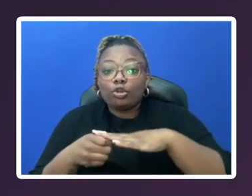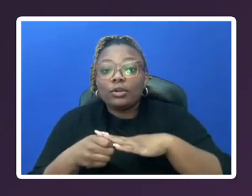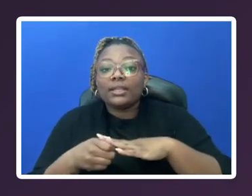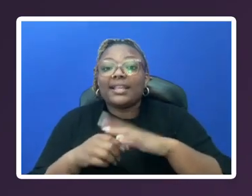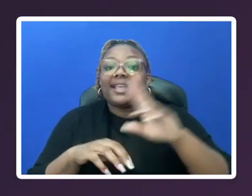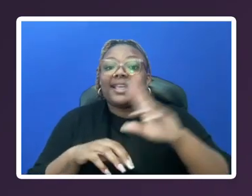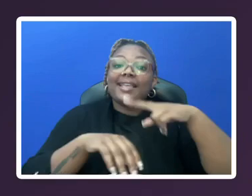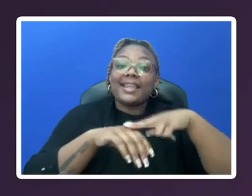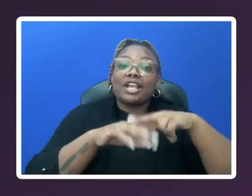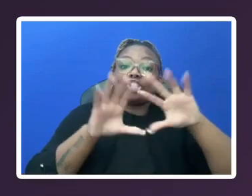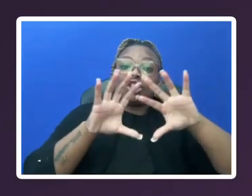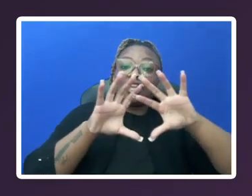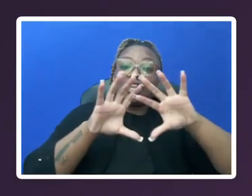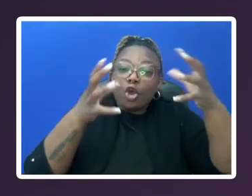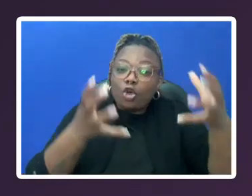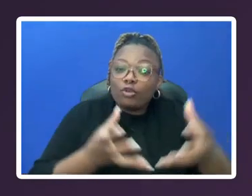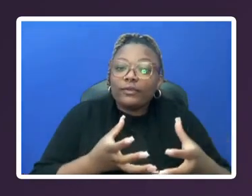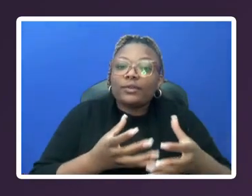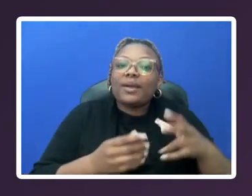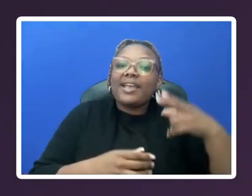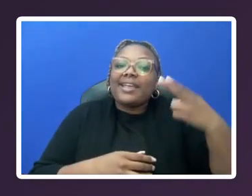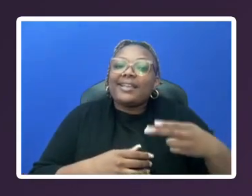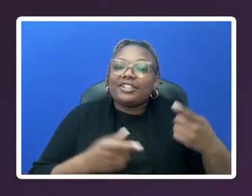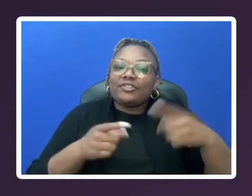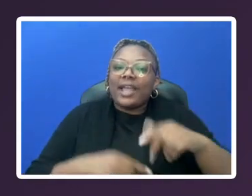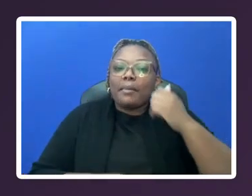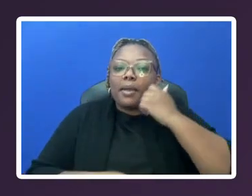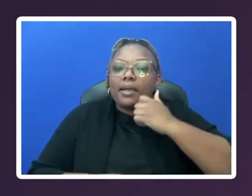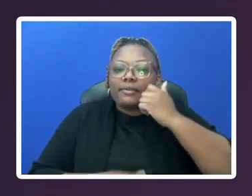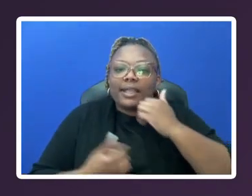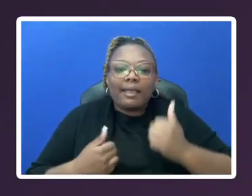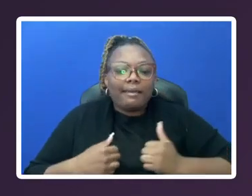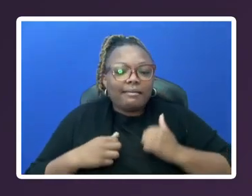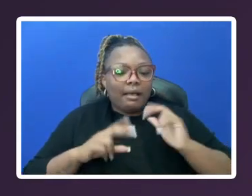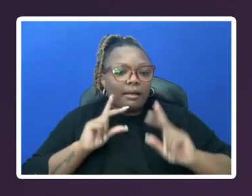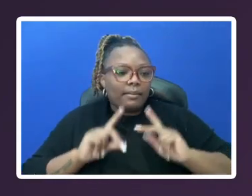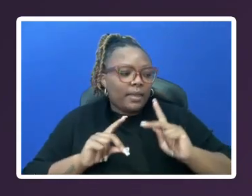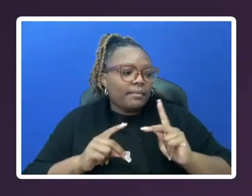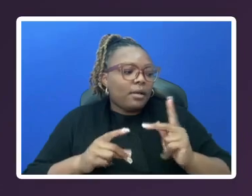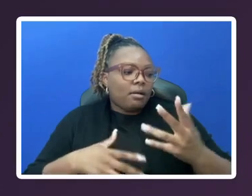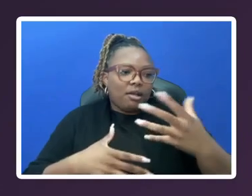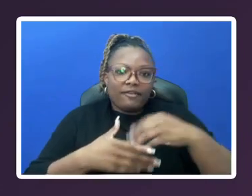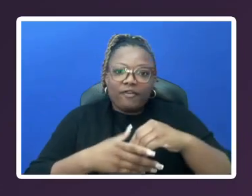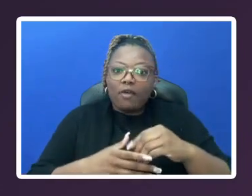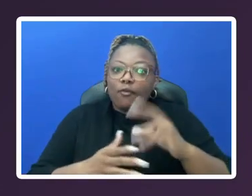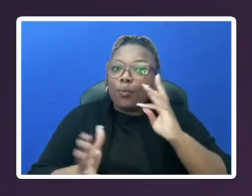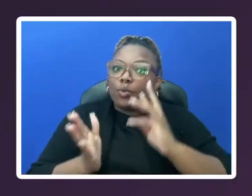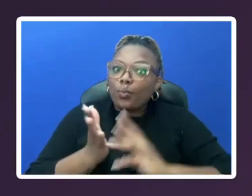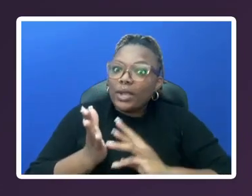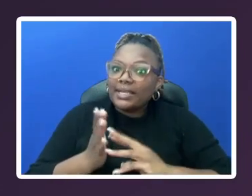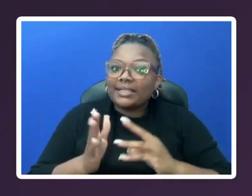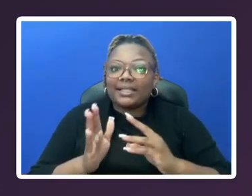happening every day. And young people are part of witnessing, creating, documenting, sharing,